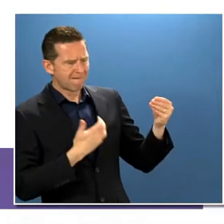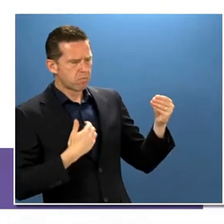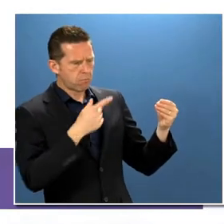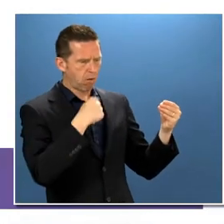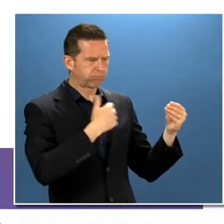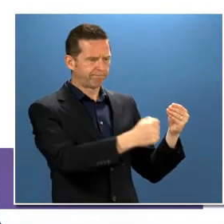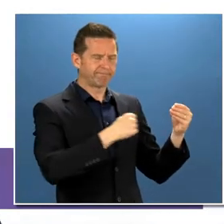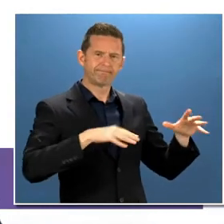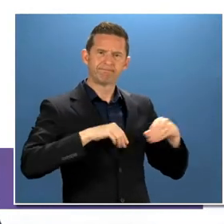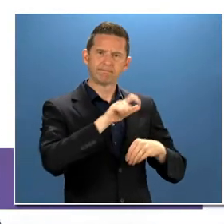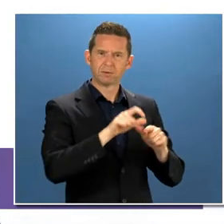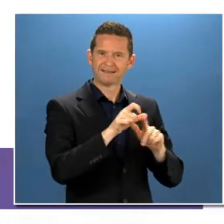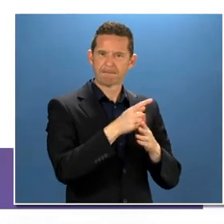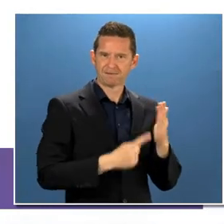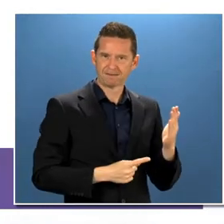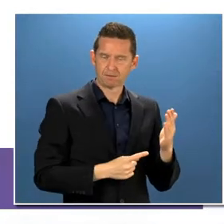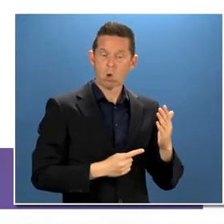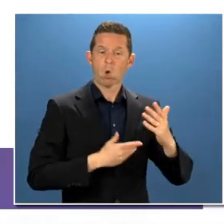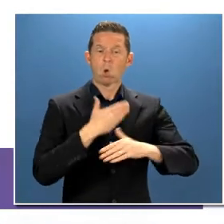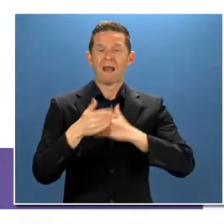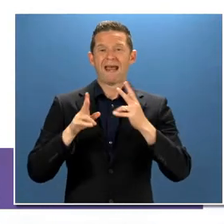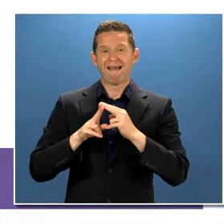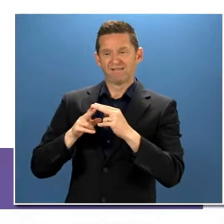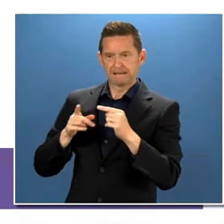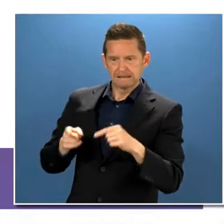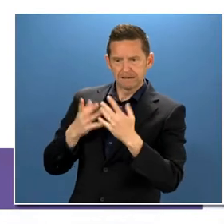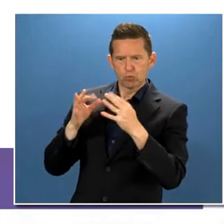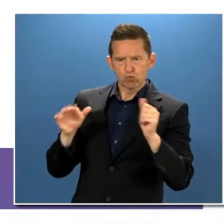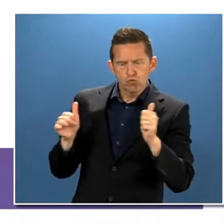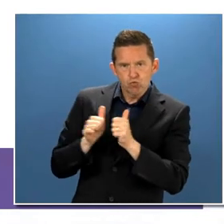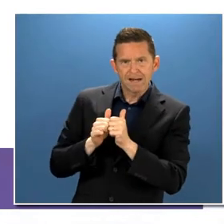there are disputes, that they can resolved amicably and quickly.